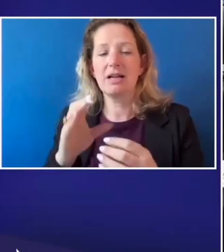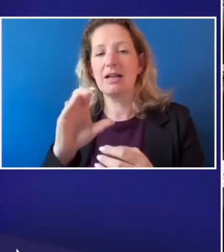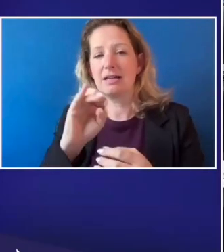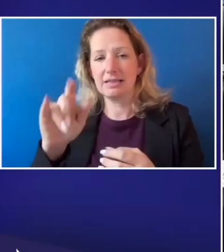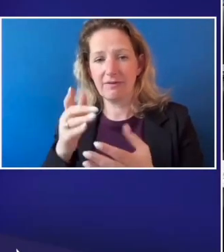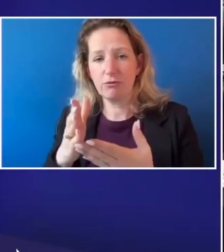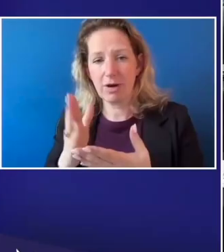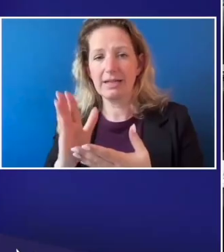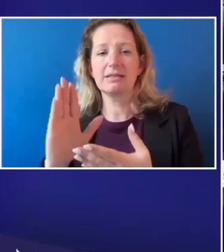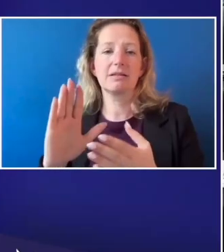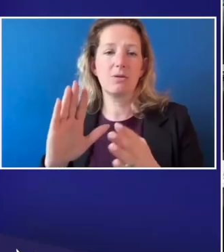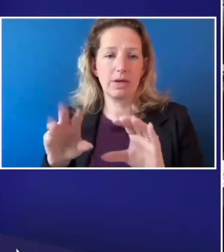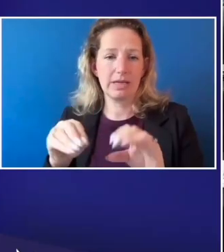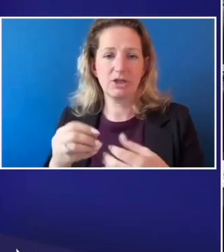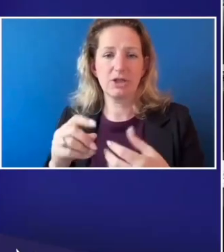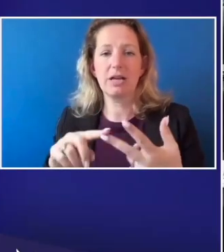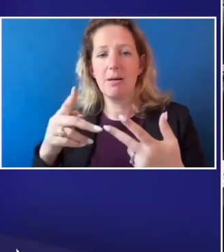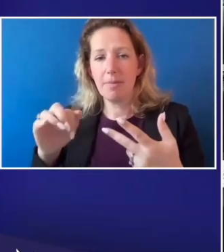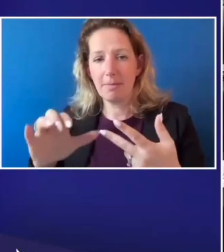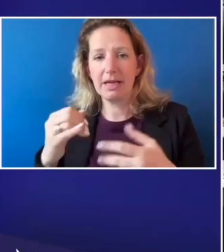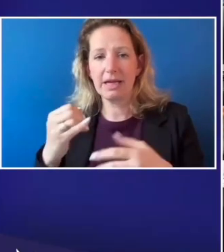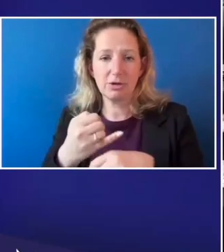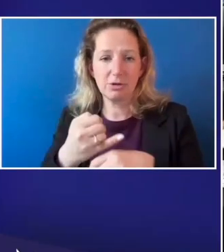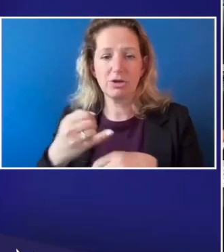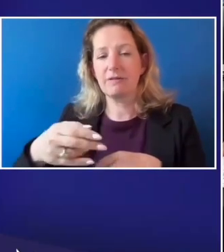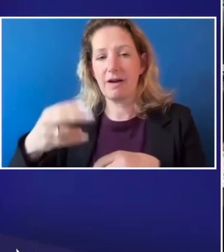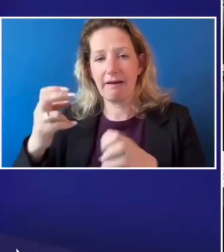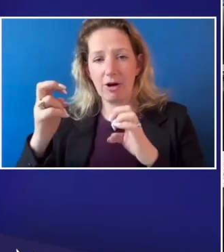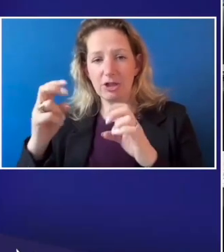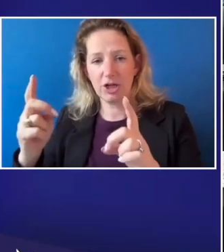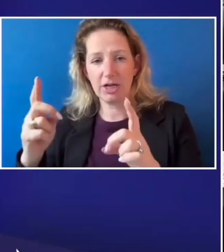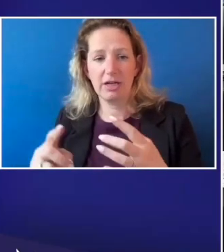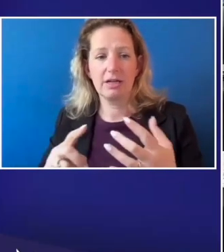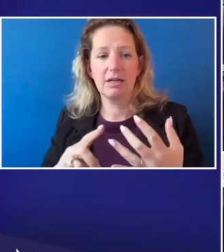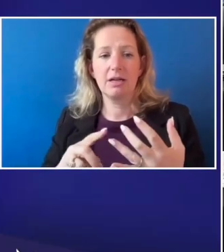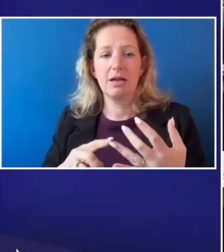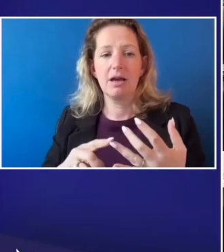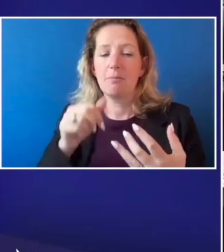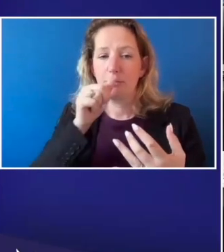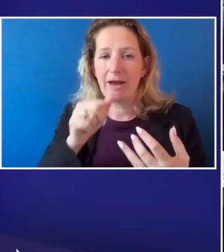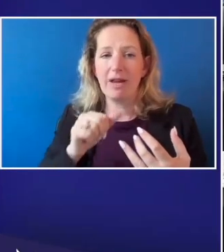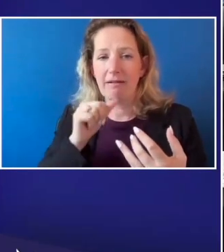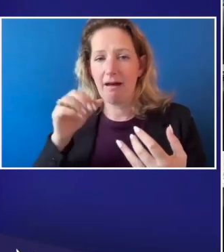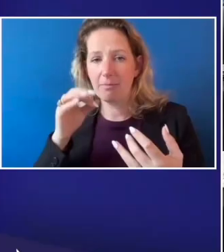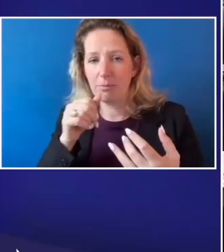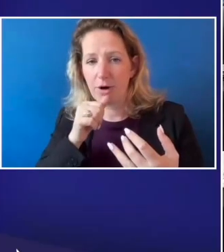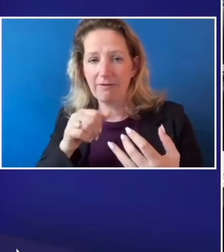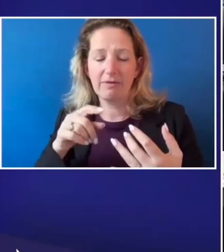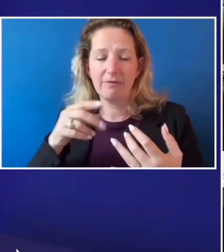public institutions of higher education, private nonprofit institutions, fire education, state officials,